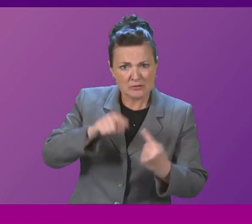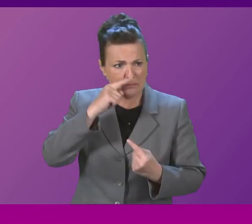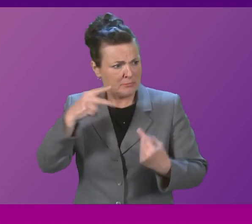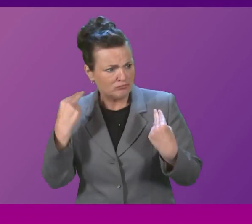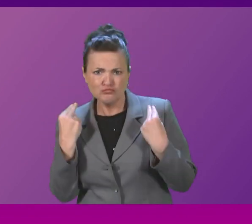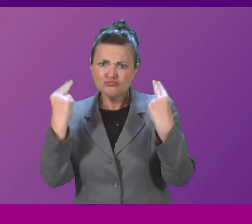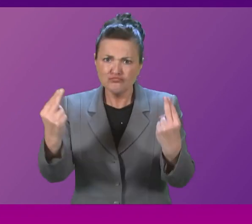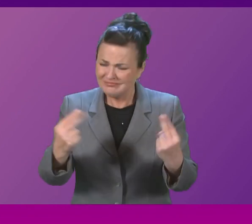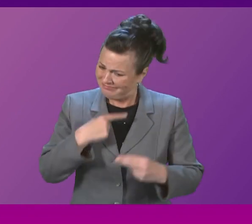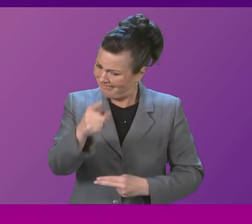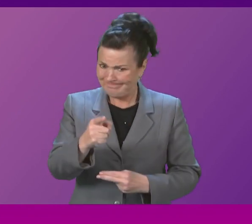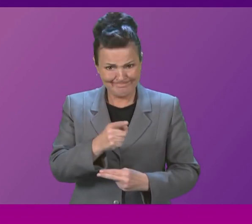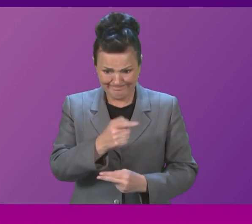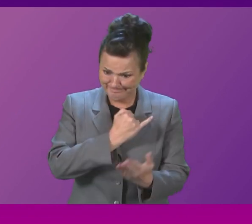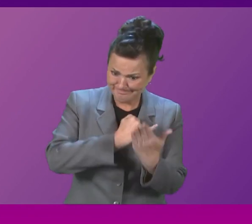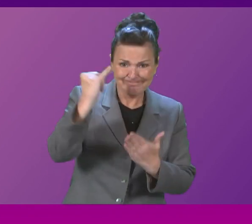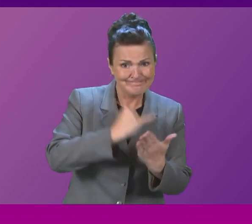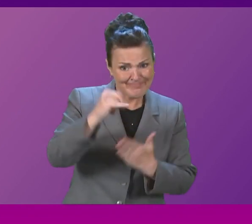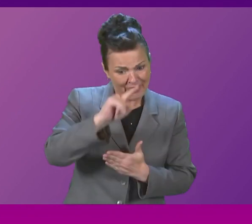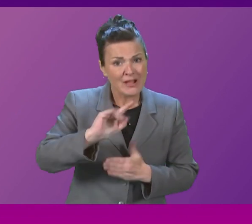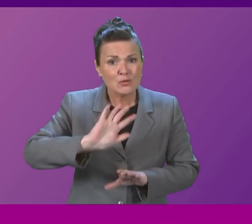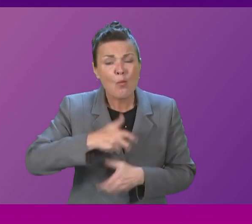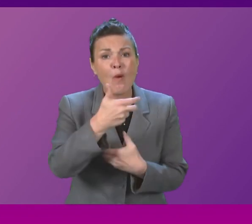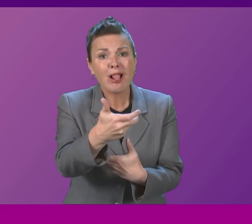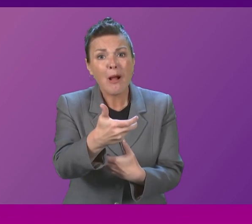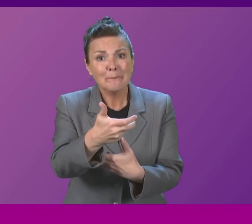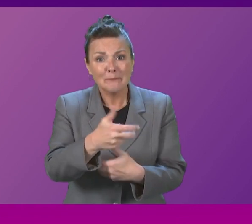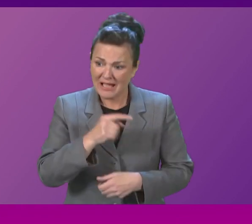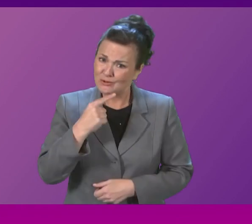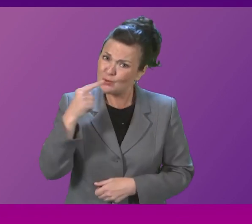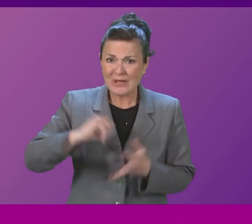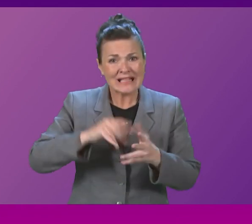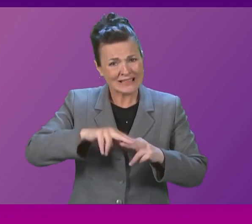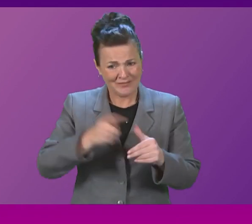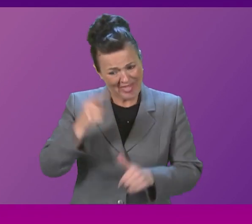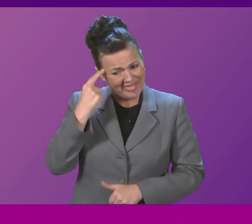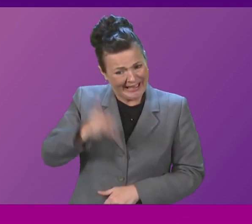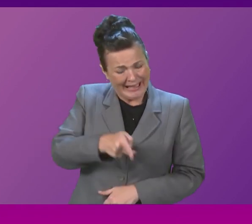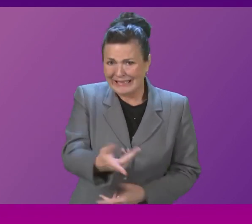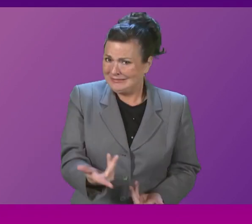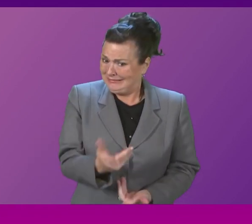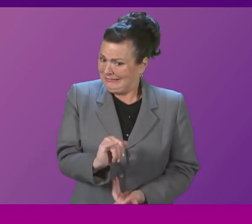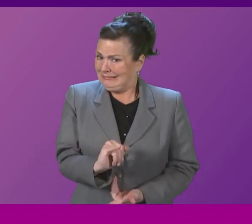concern and disapproval about this world cup and have called on the SFA to think again. The SFA has said that it is